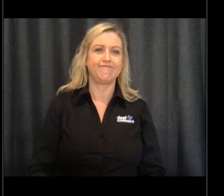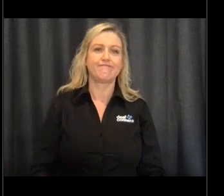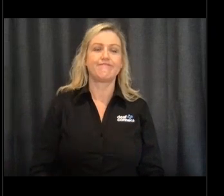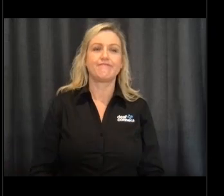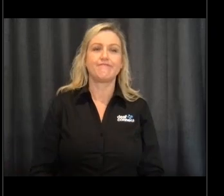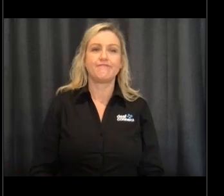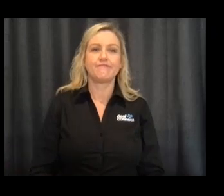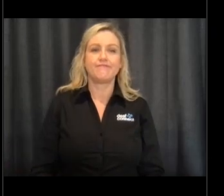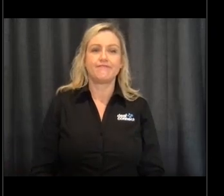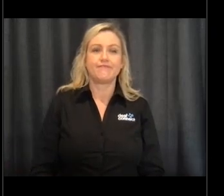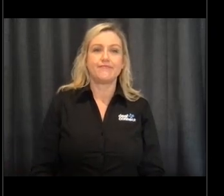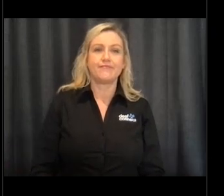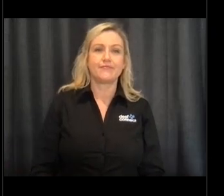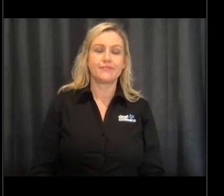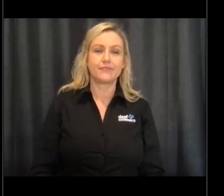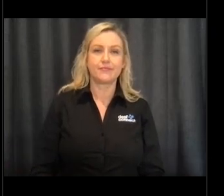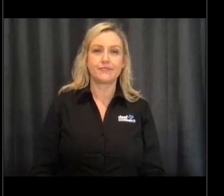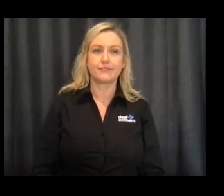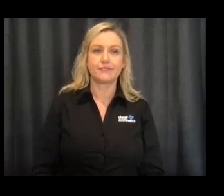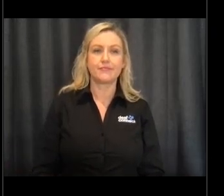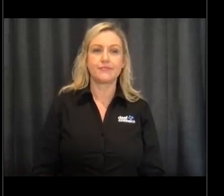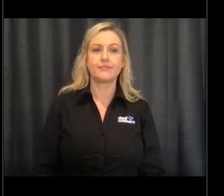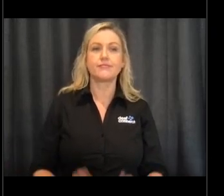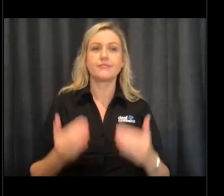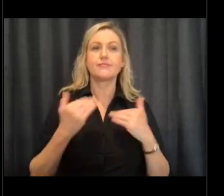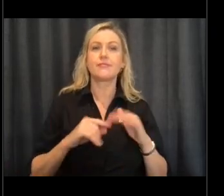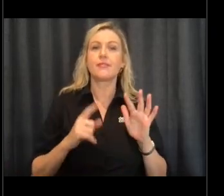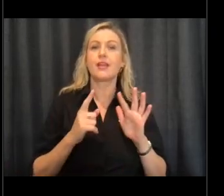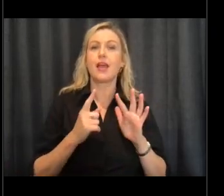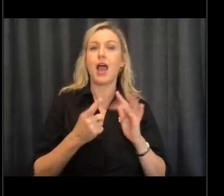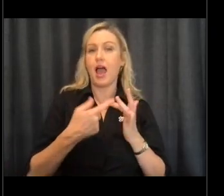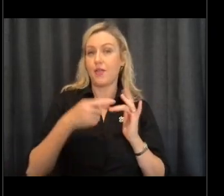And we've got Emma with us today running the screen.